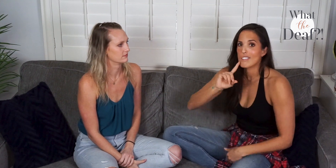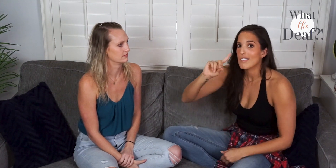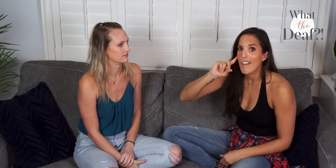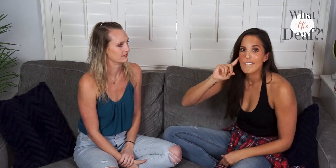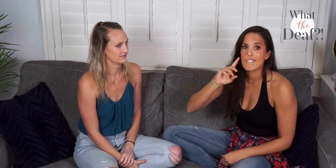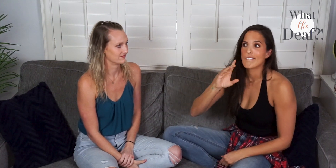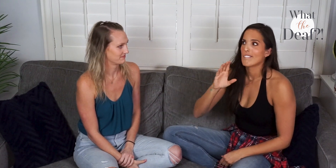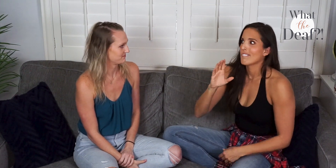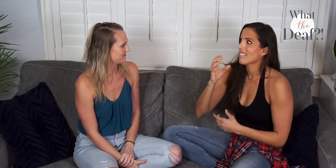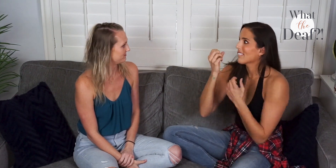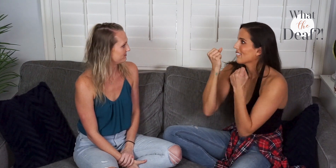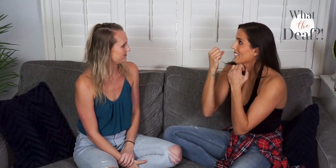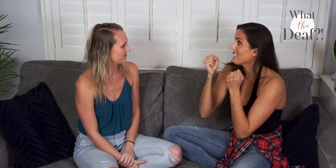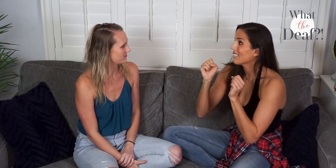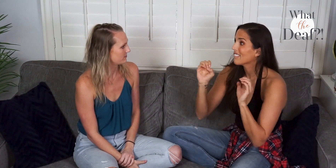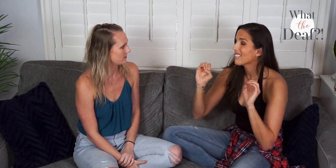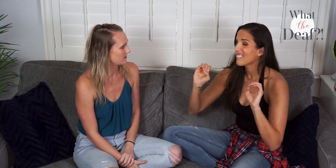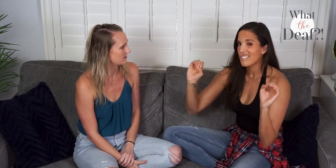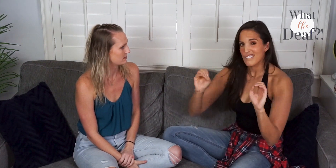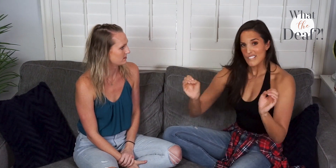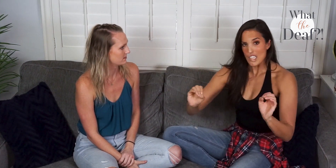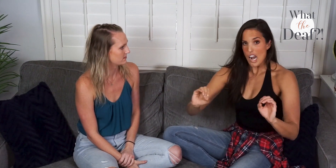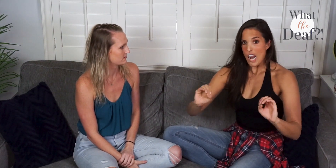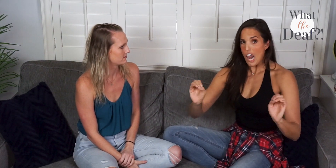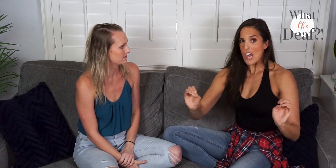of deaf culture or sign language, nothing.